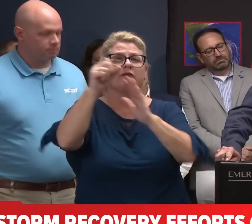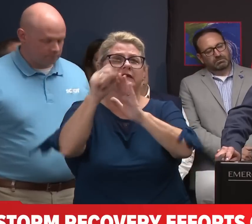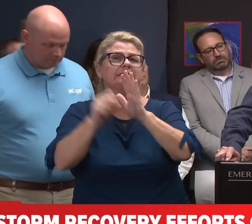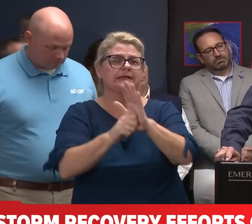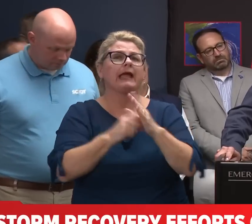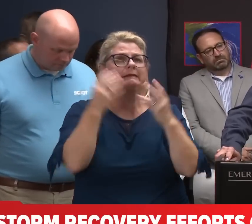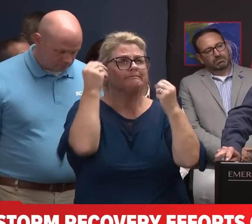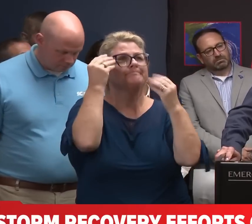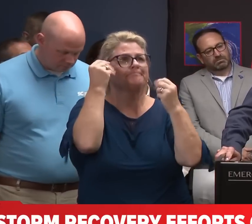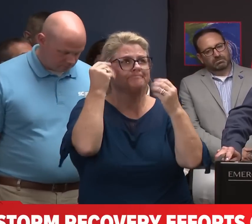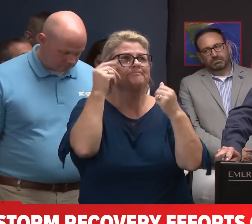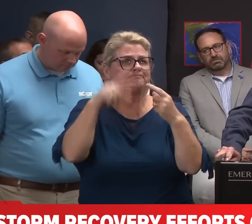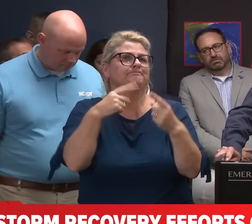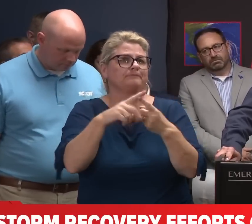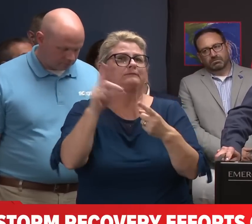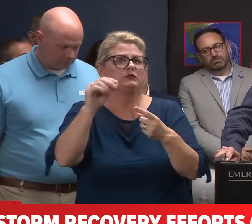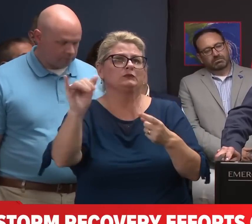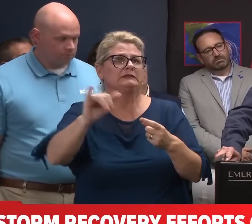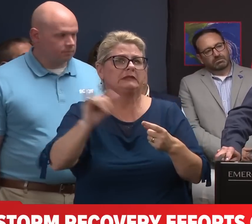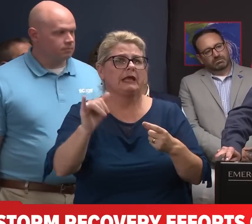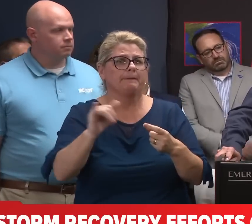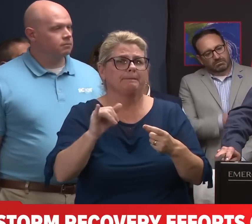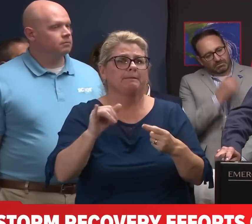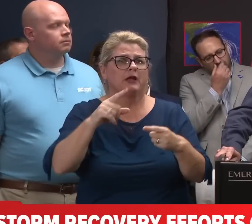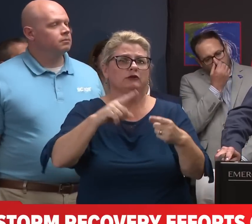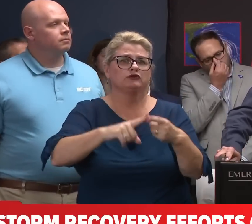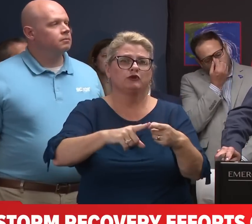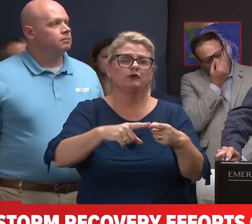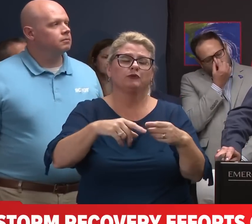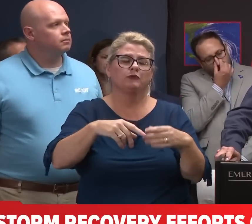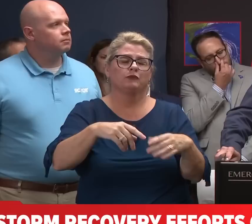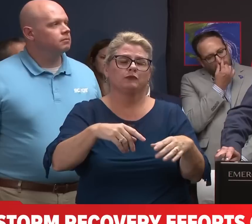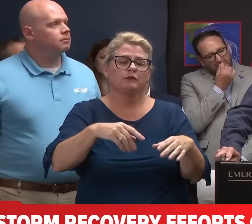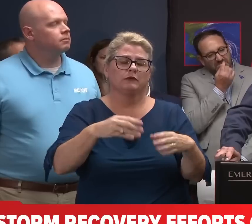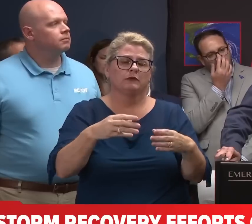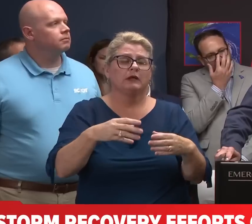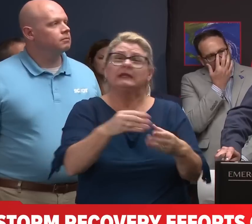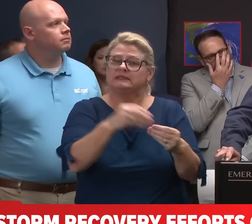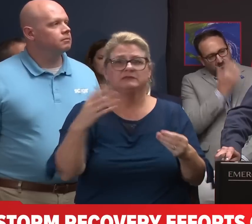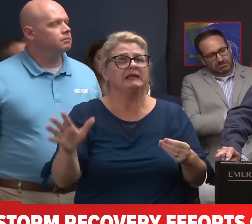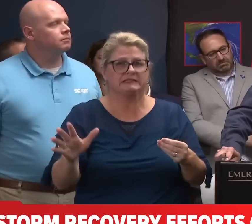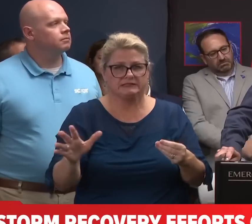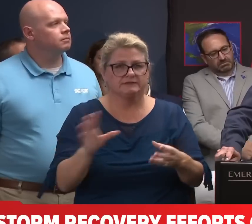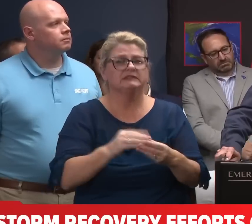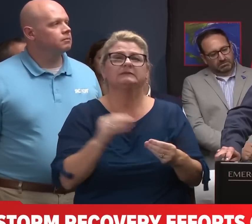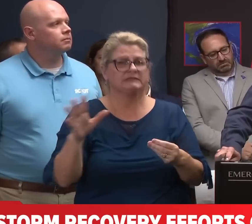our municipalities that have thought of that some of them are doing. It is very expensive depending on, on,